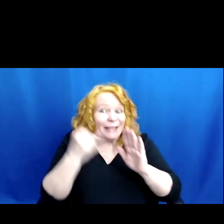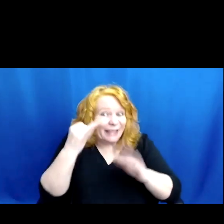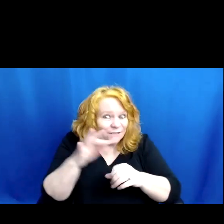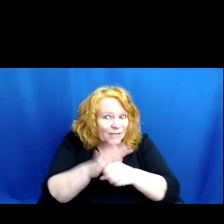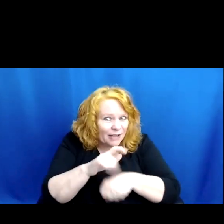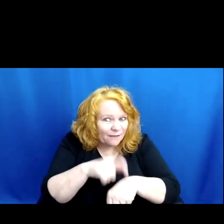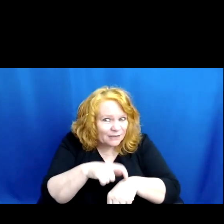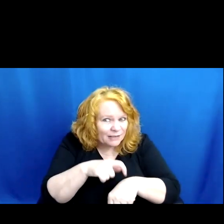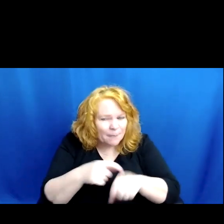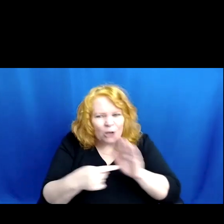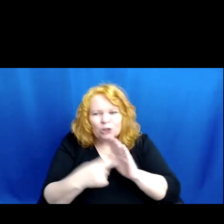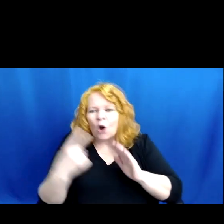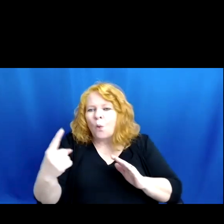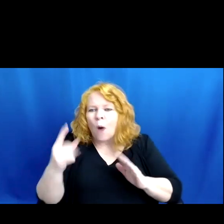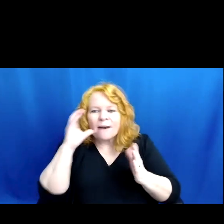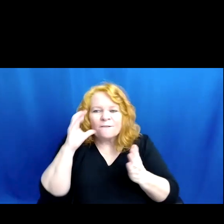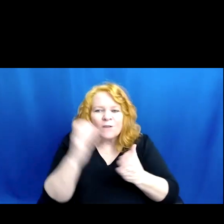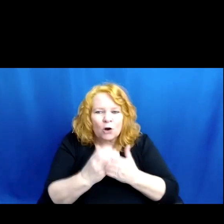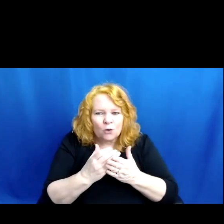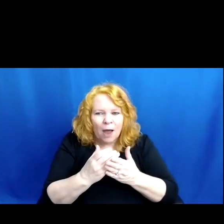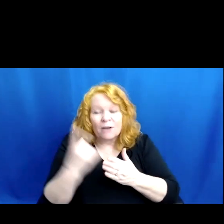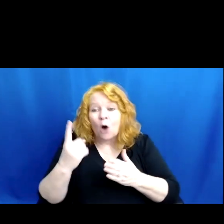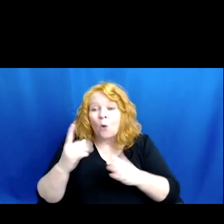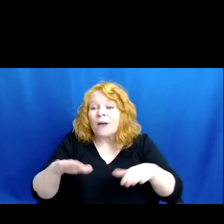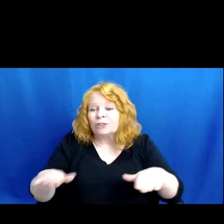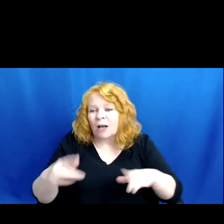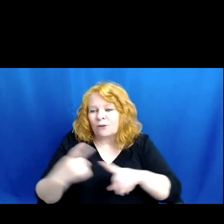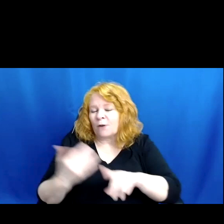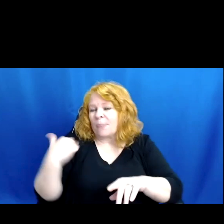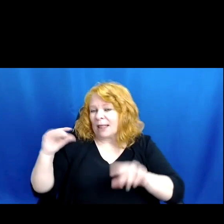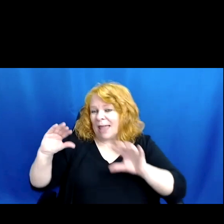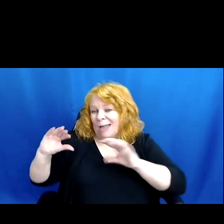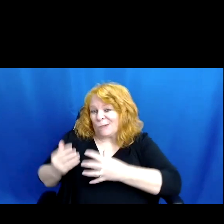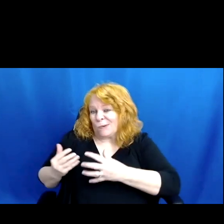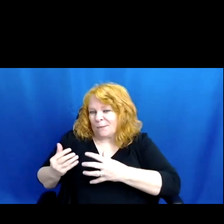One photograph of one of the children from the last show. We got permission from the parents to share this.